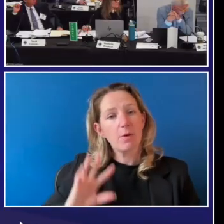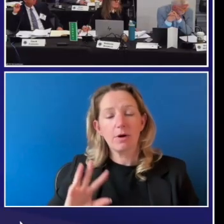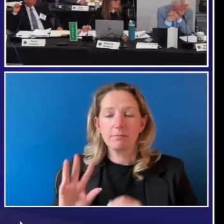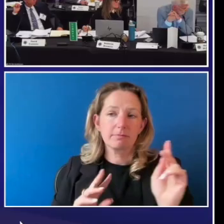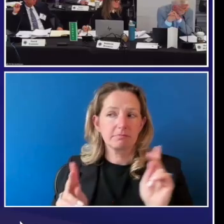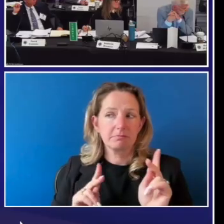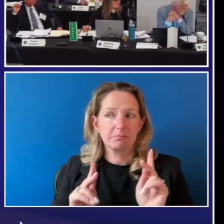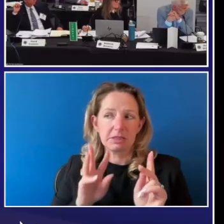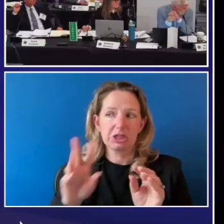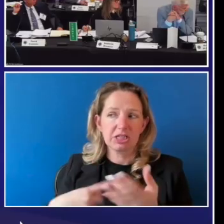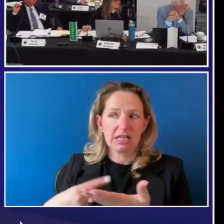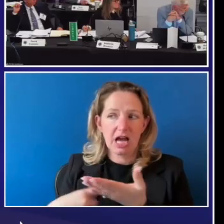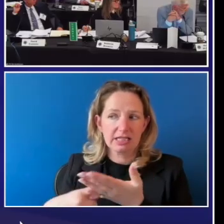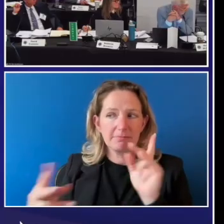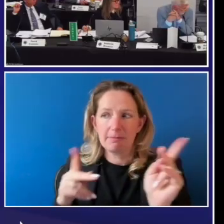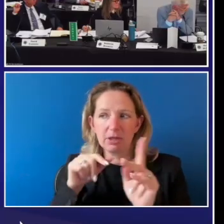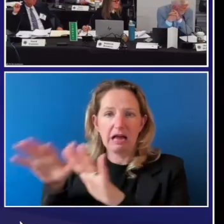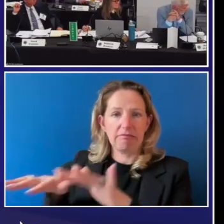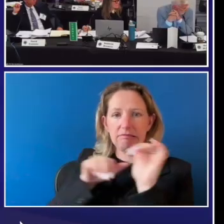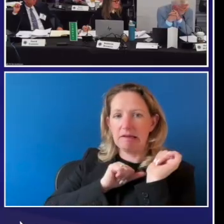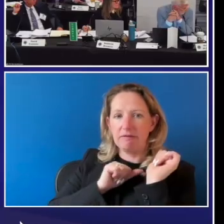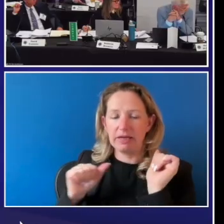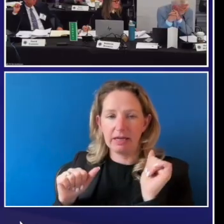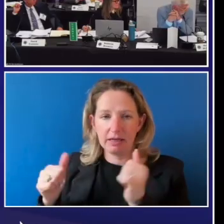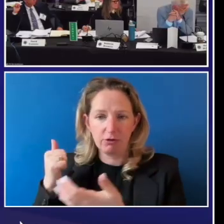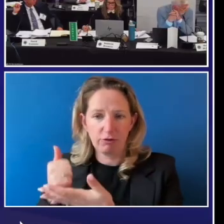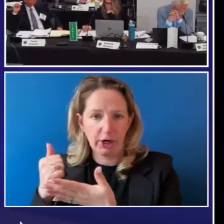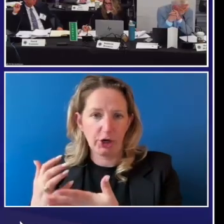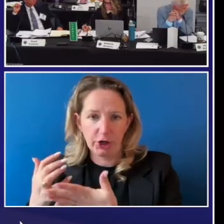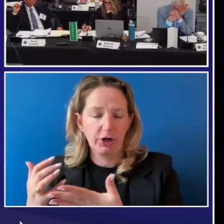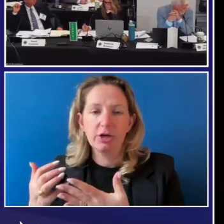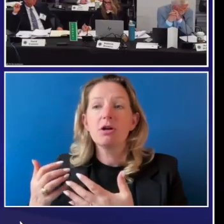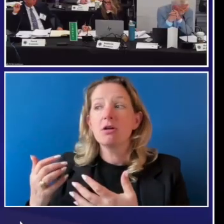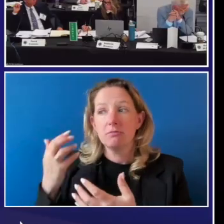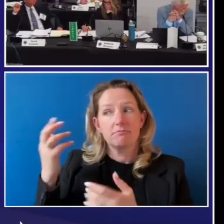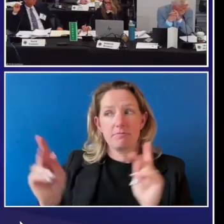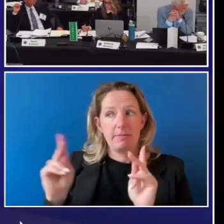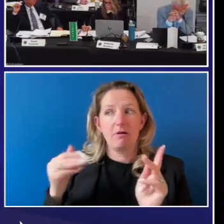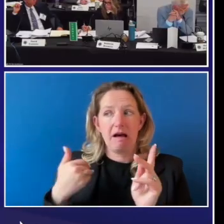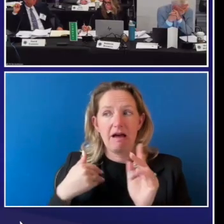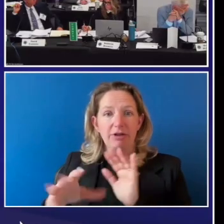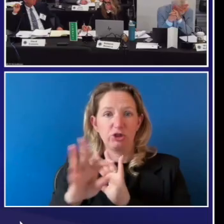And I think part of that is because people have a choice between moving to one of the 6 regional accreditors in most states and jurisdictions.